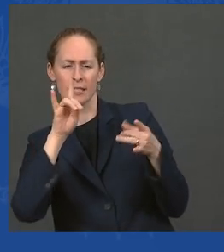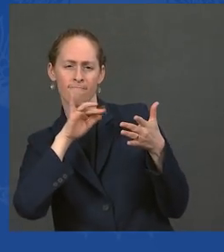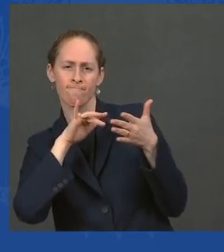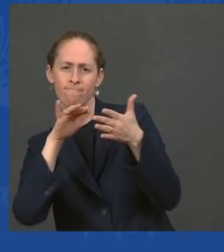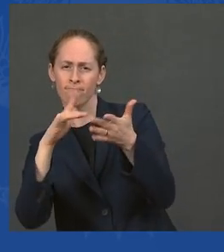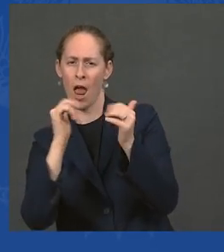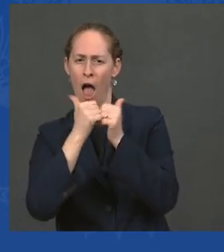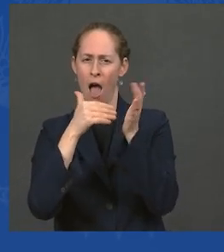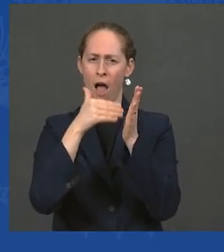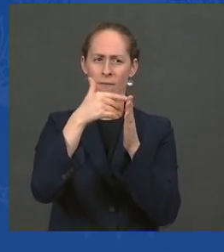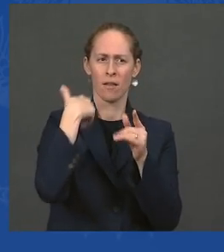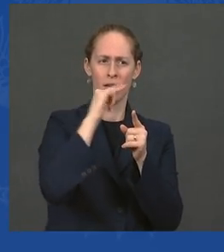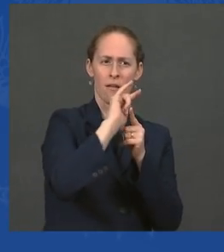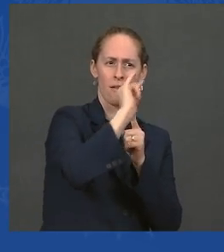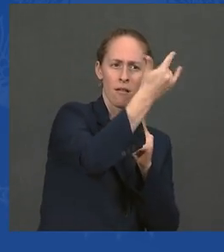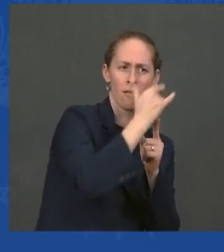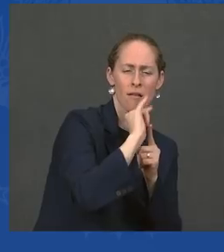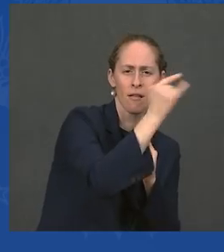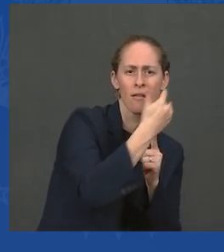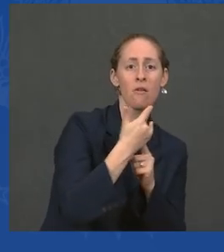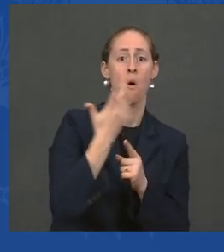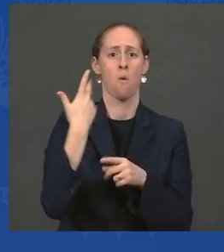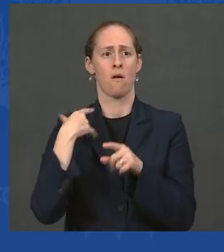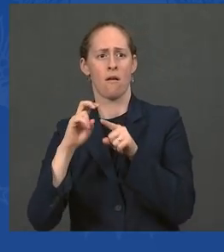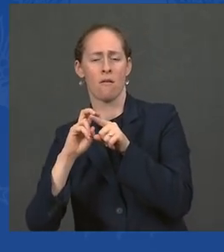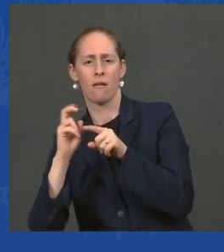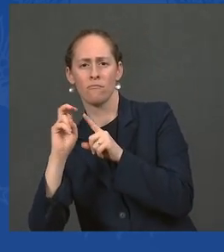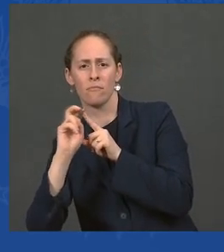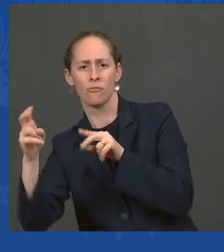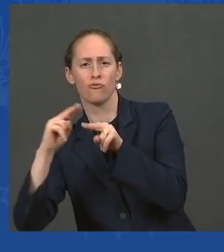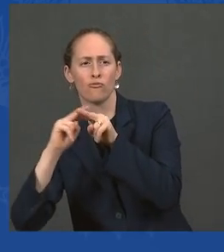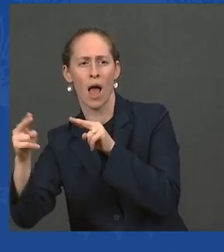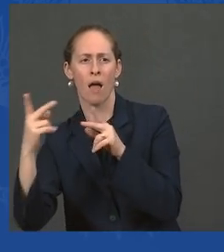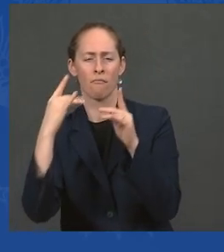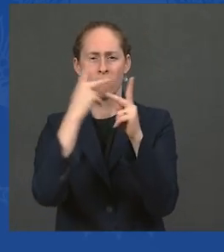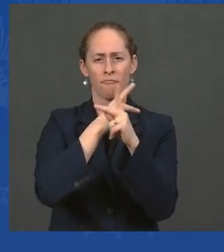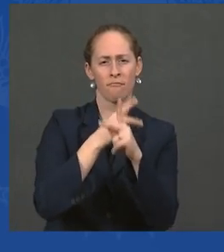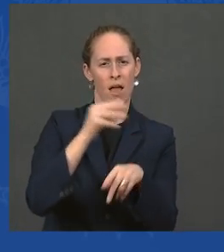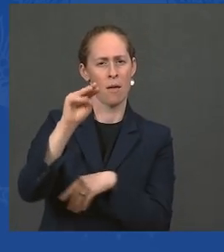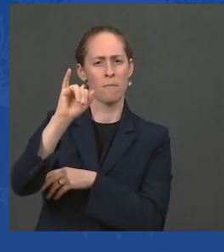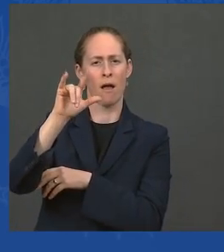And so, about -- I guess it was seven years into --